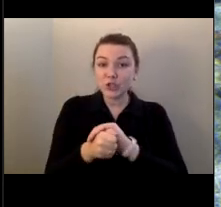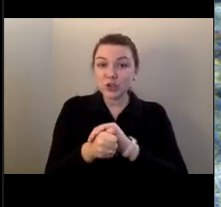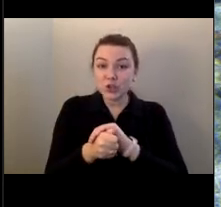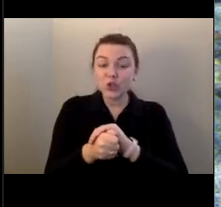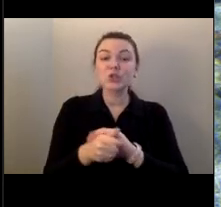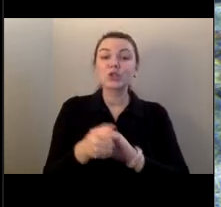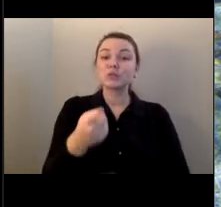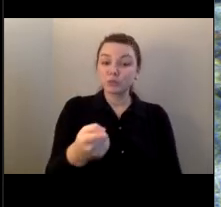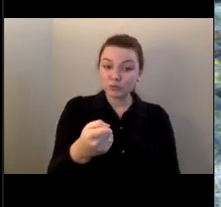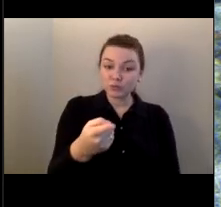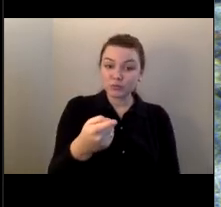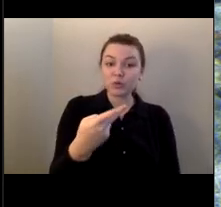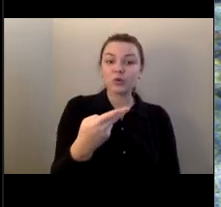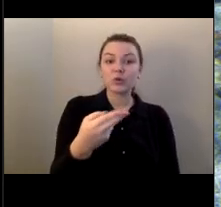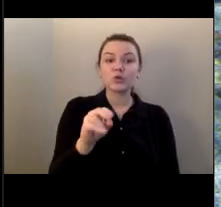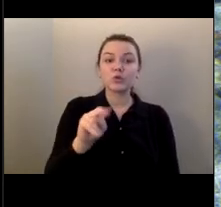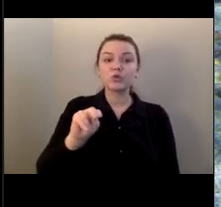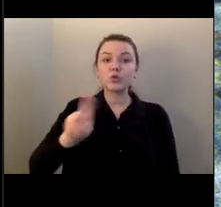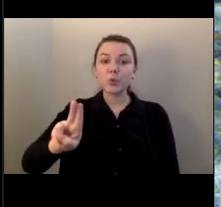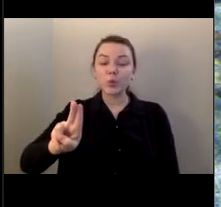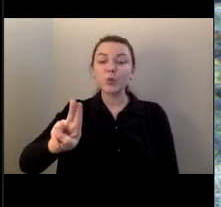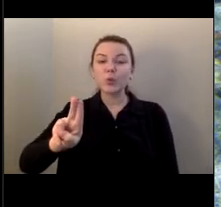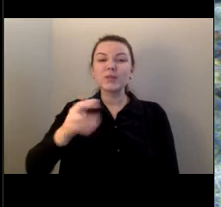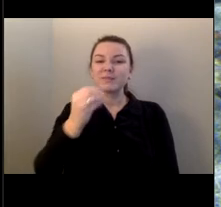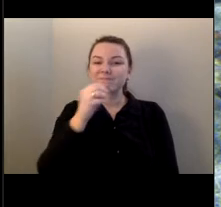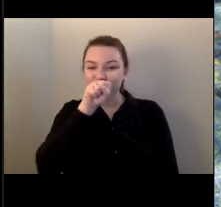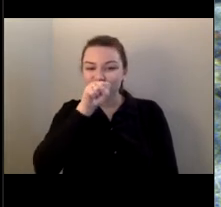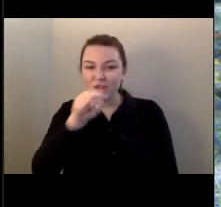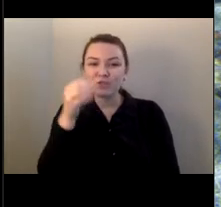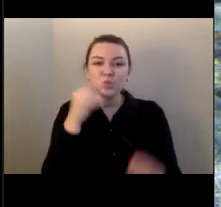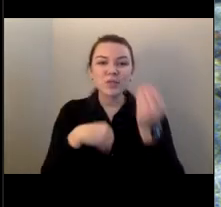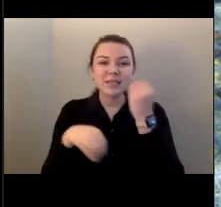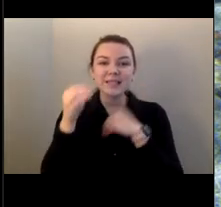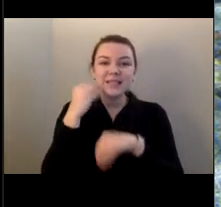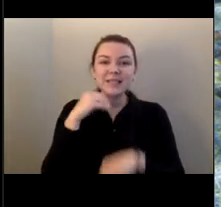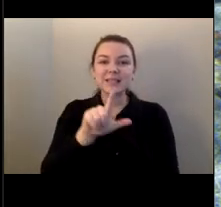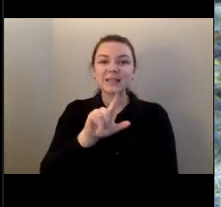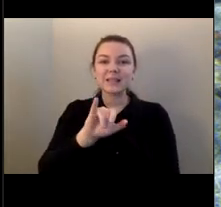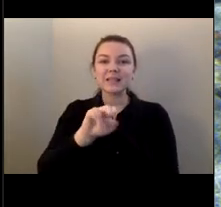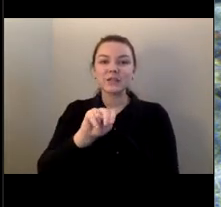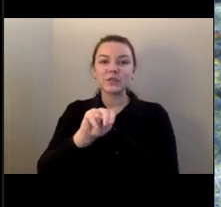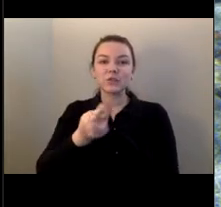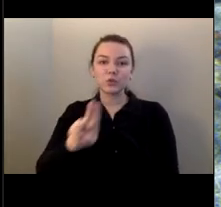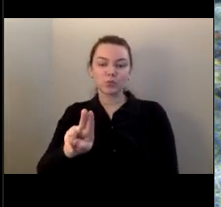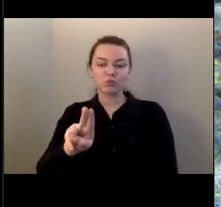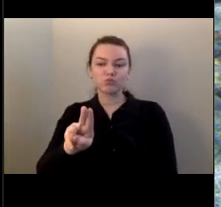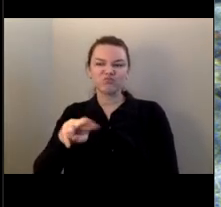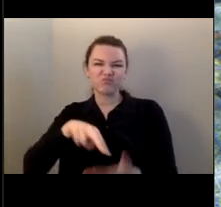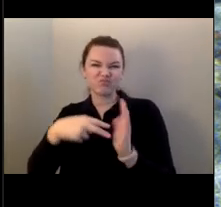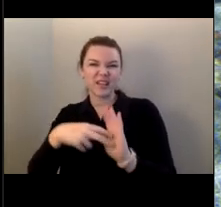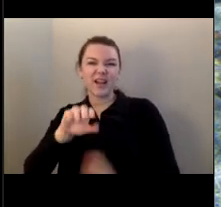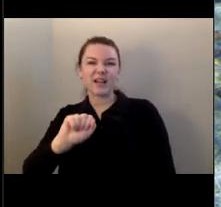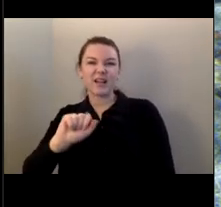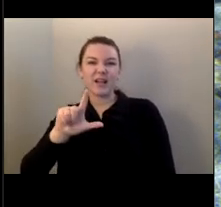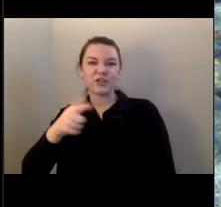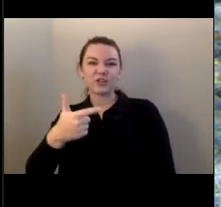And our honu, they love to eat the limu, or the marine algae, that grows on the coral.